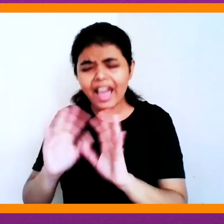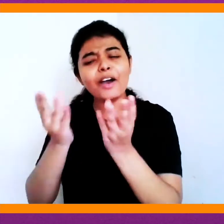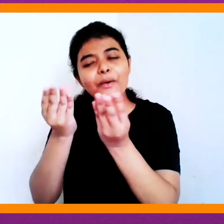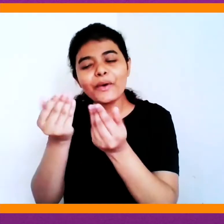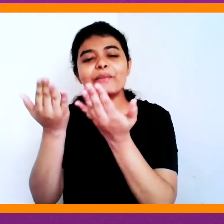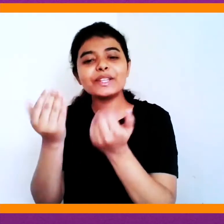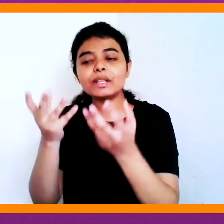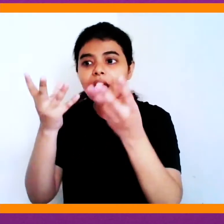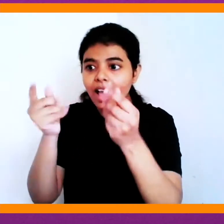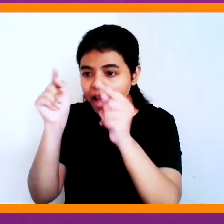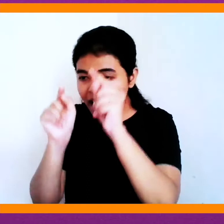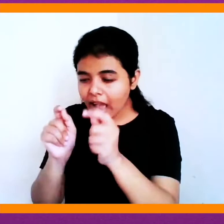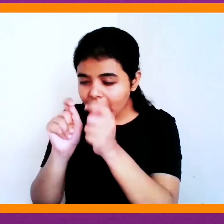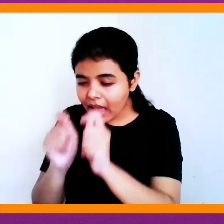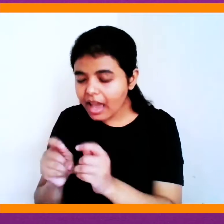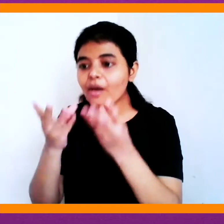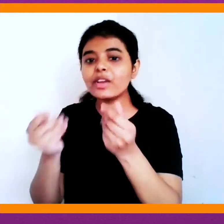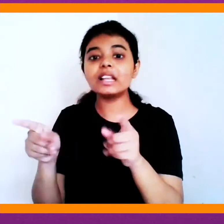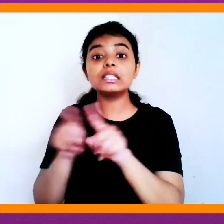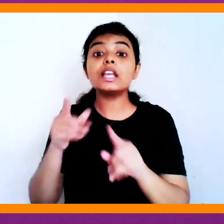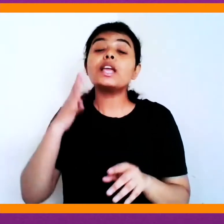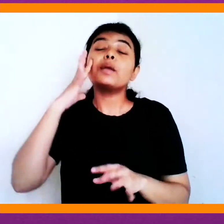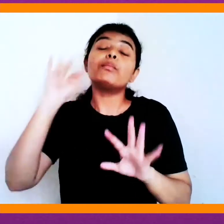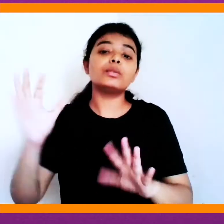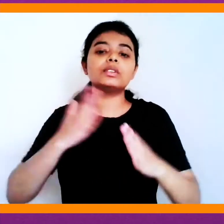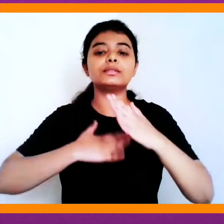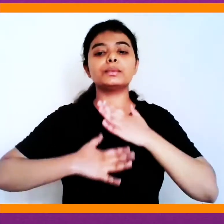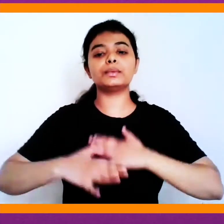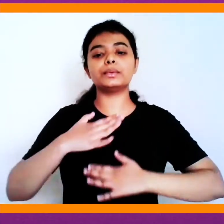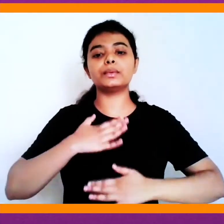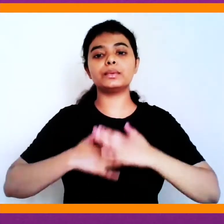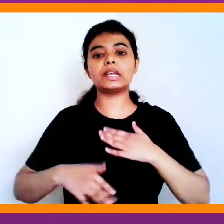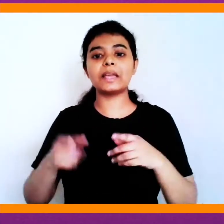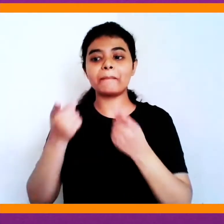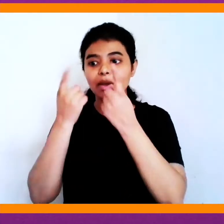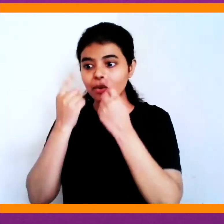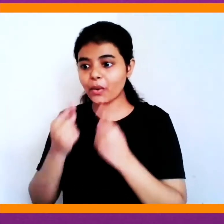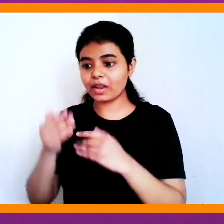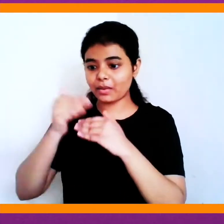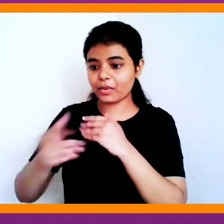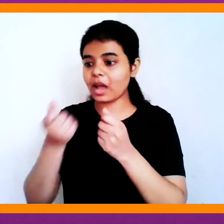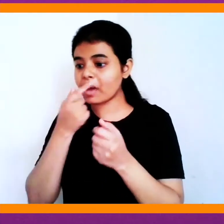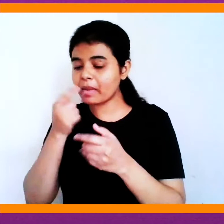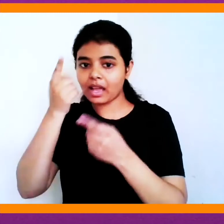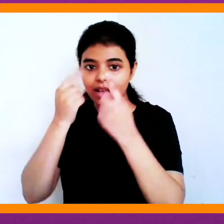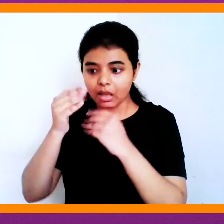things can be corrected with a certain amount of help it's also imp important to wait patiently